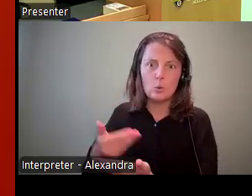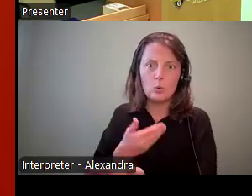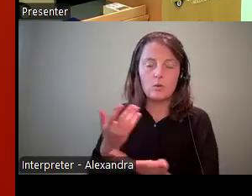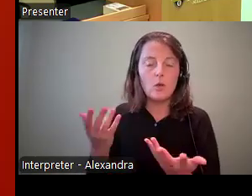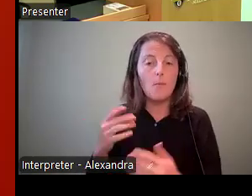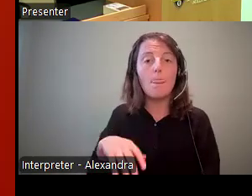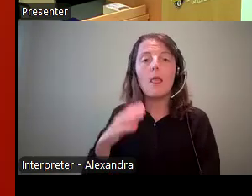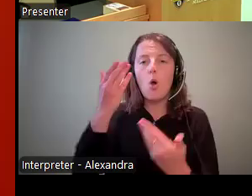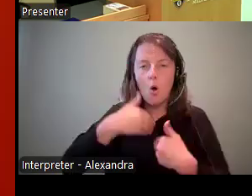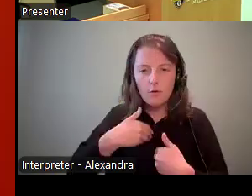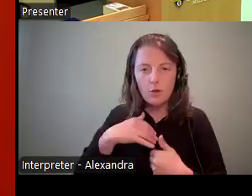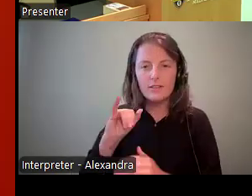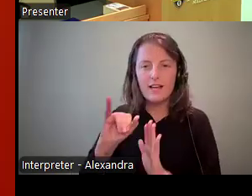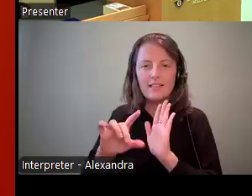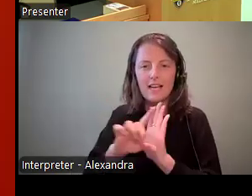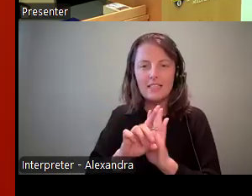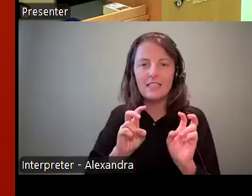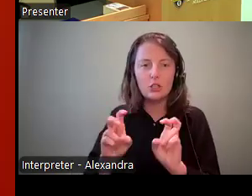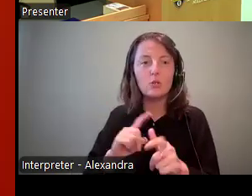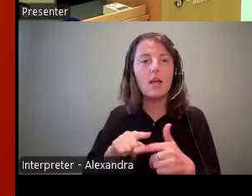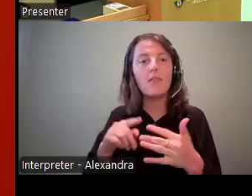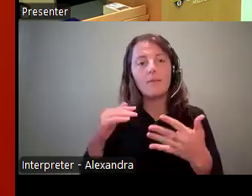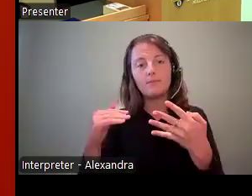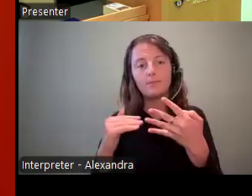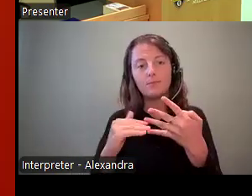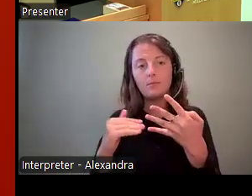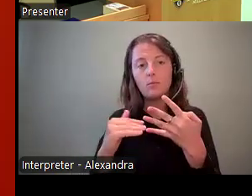the international standards of beauty and colorism. I don't think I have to describe